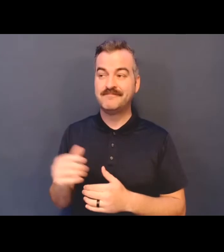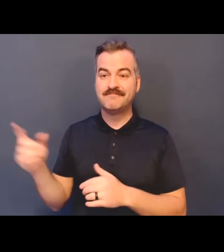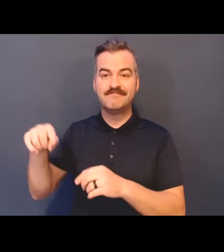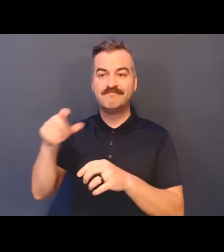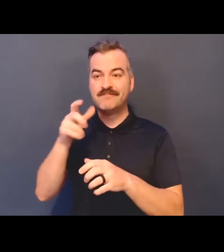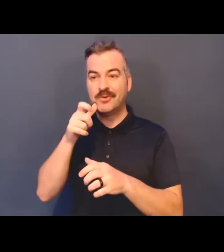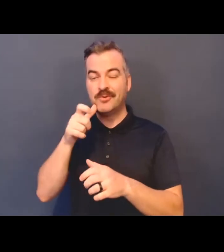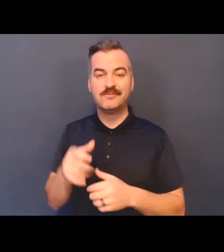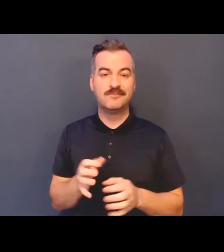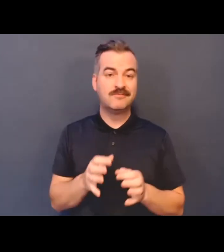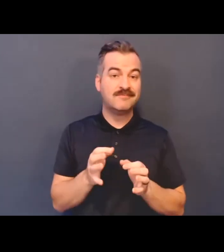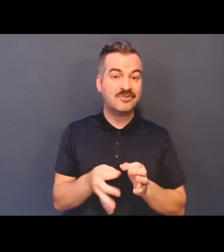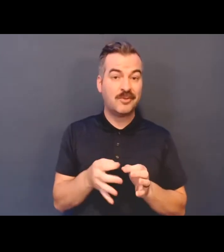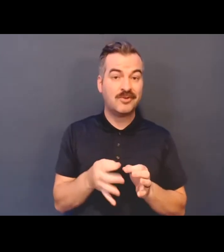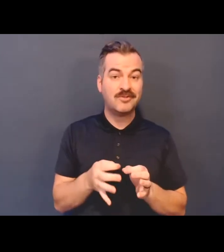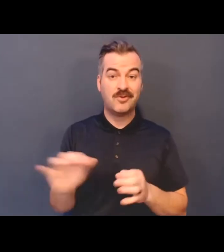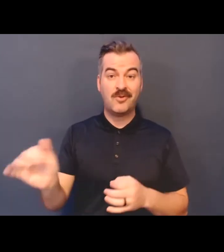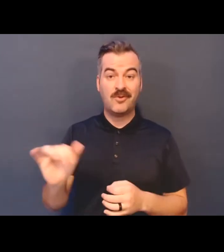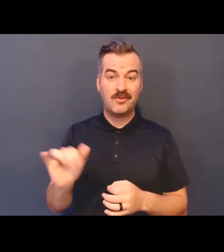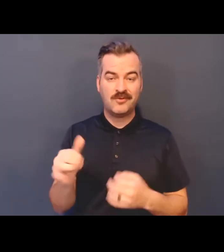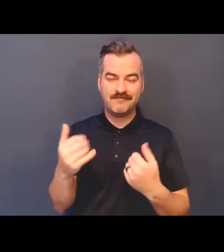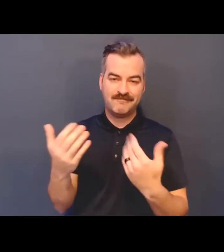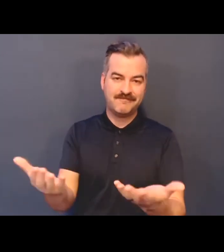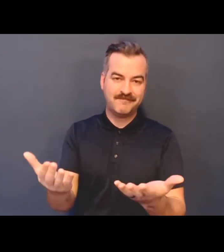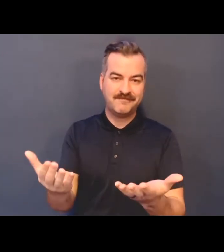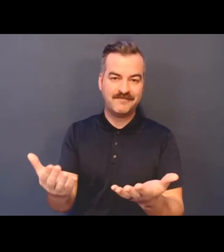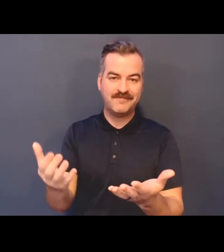Our interpreters, and of course to the folks that put the conference together.